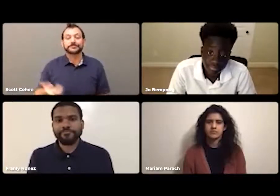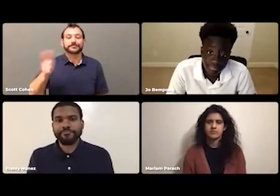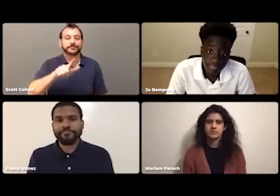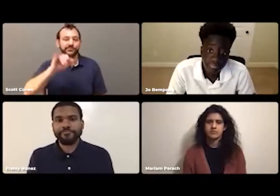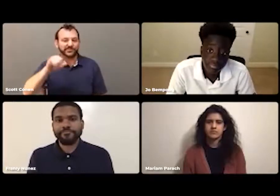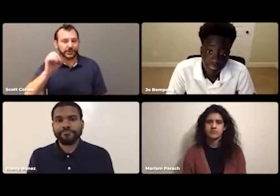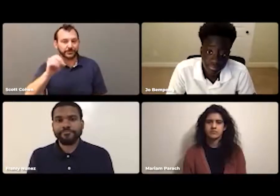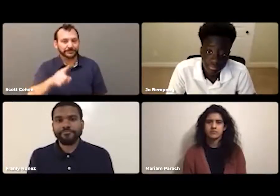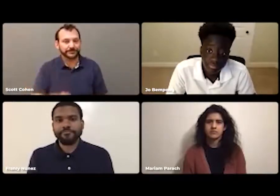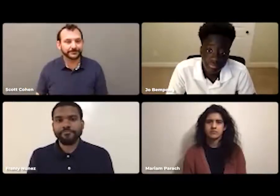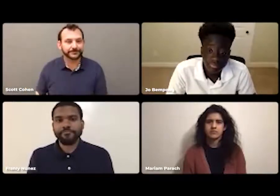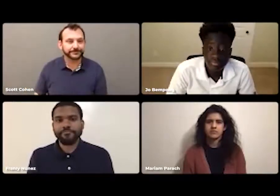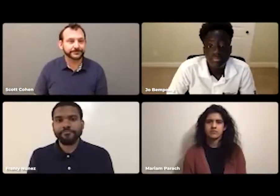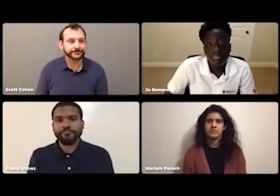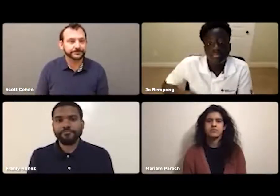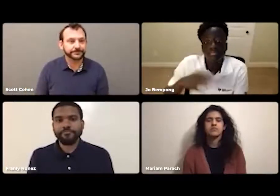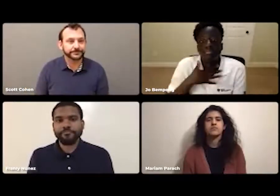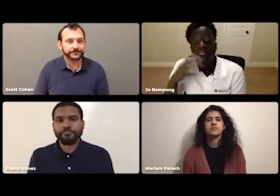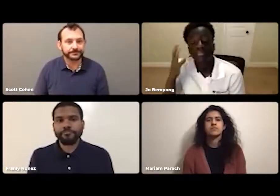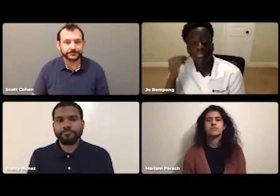what they've chosen.